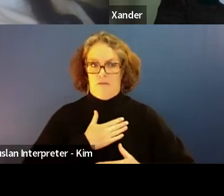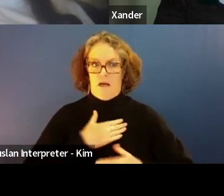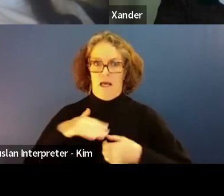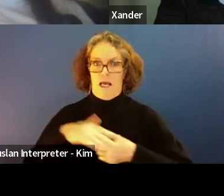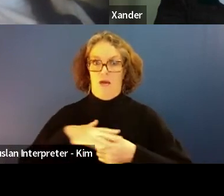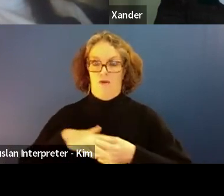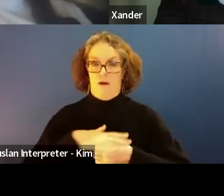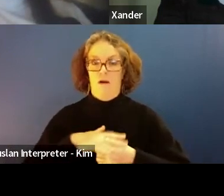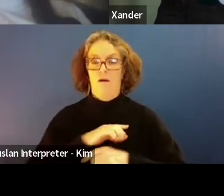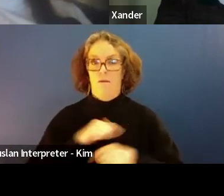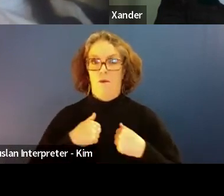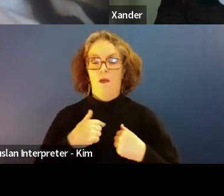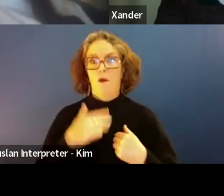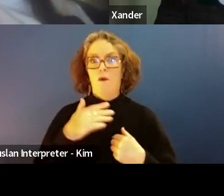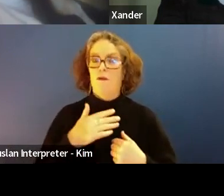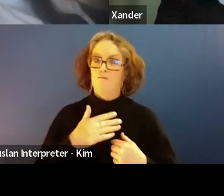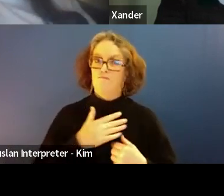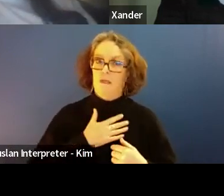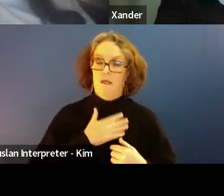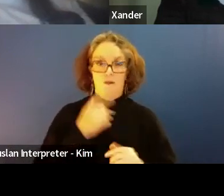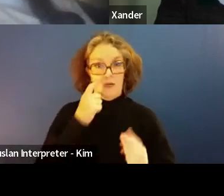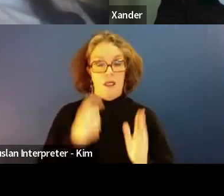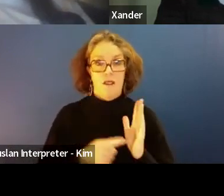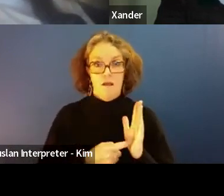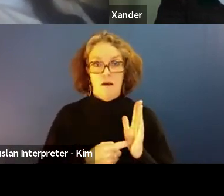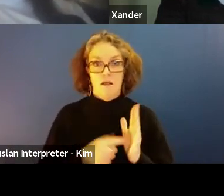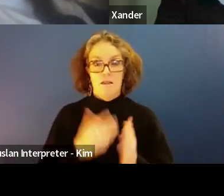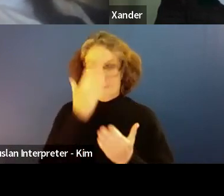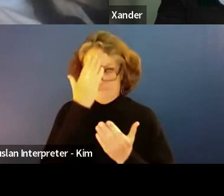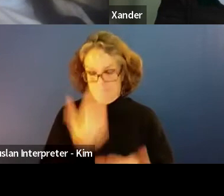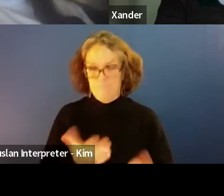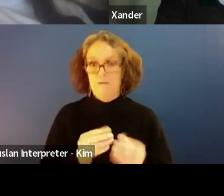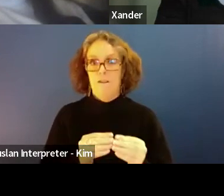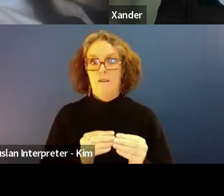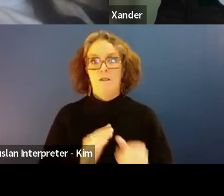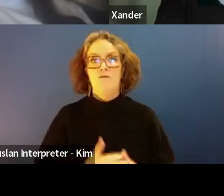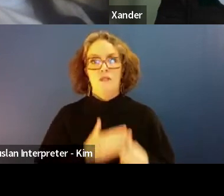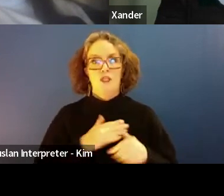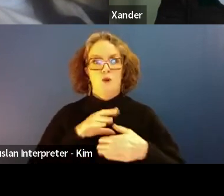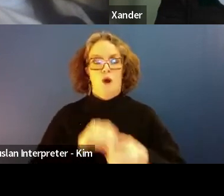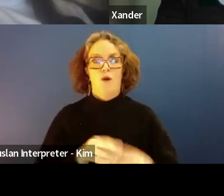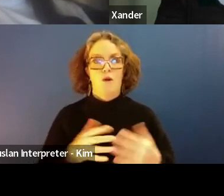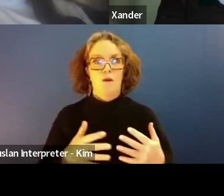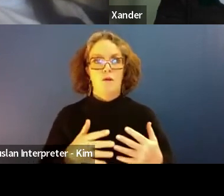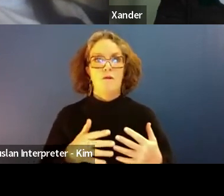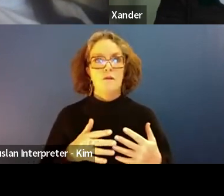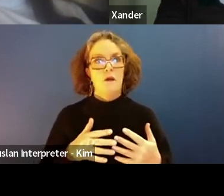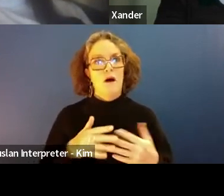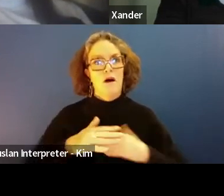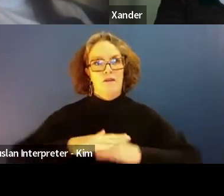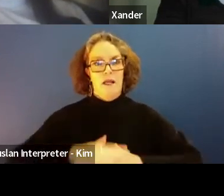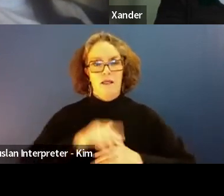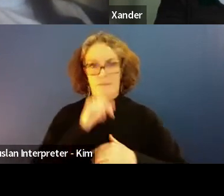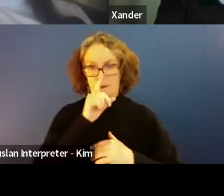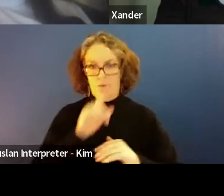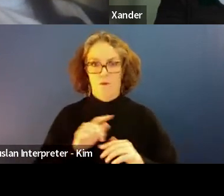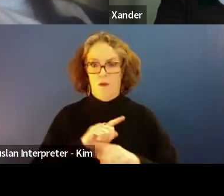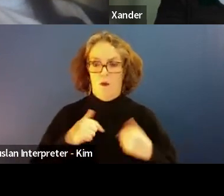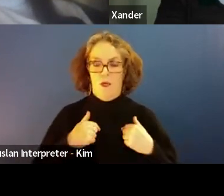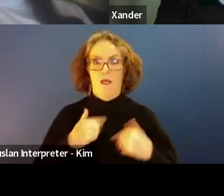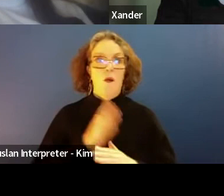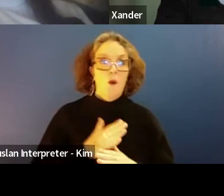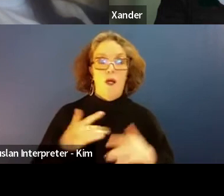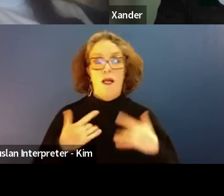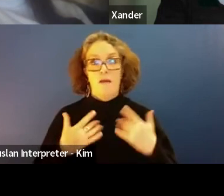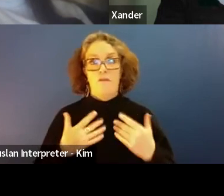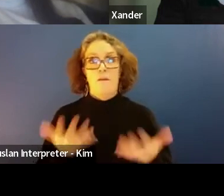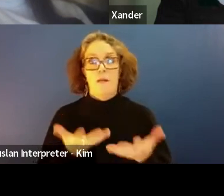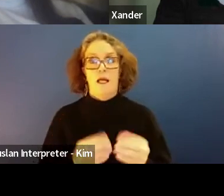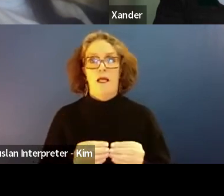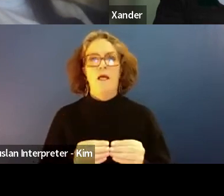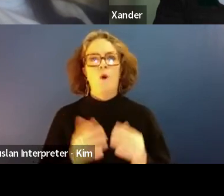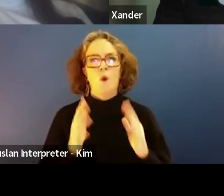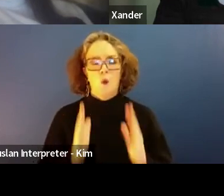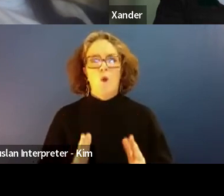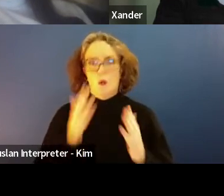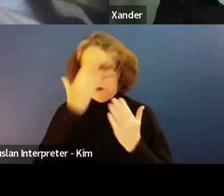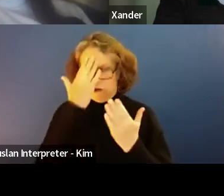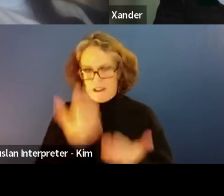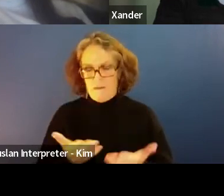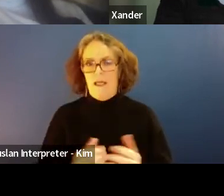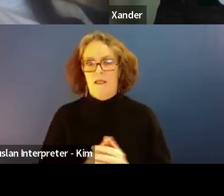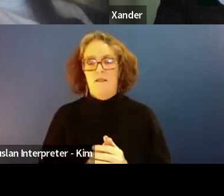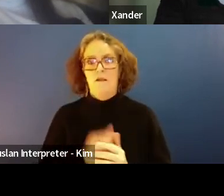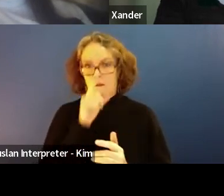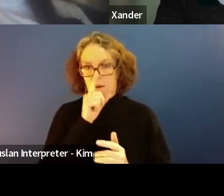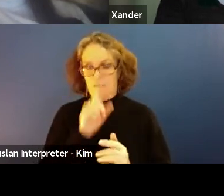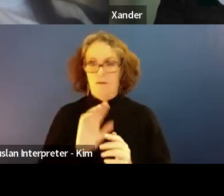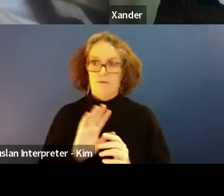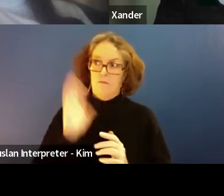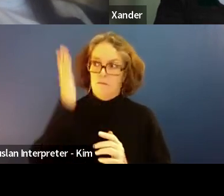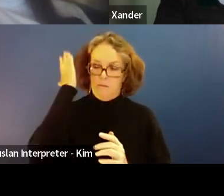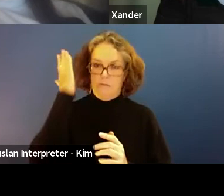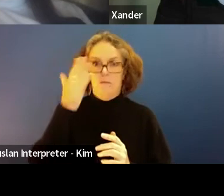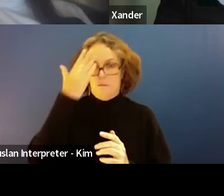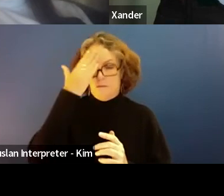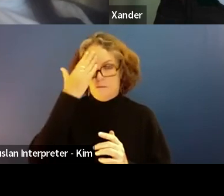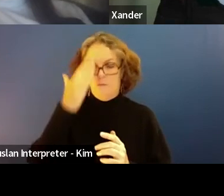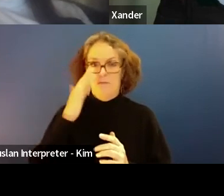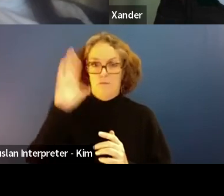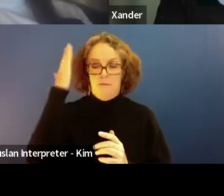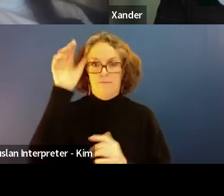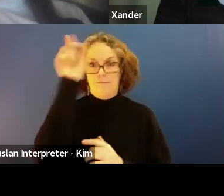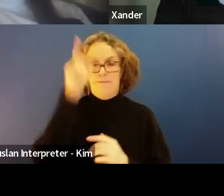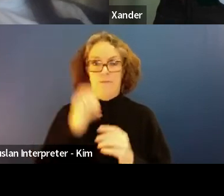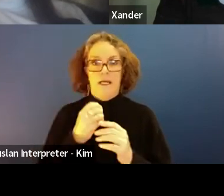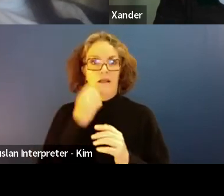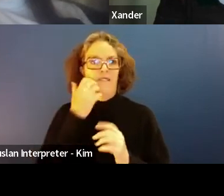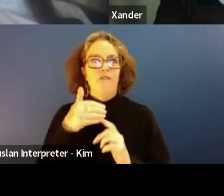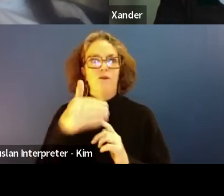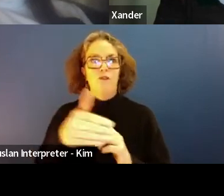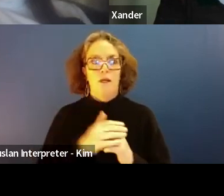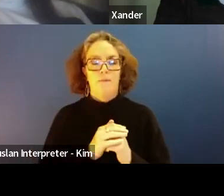We would like to acknowledge the traditional custodians of the land on which we work, live, and play with a deep respects to elder's past, present, and emerging and acknowledge that Southern g was never seen it always was always will be, that there is